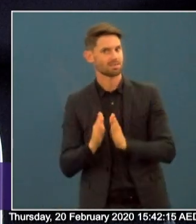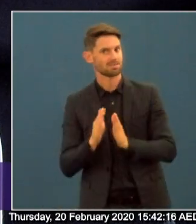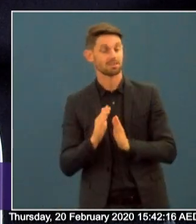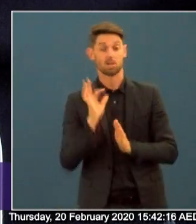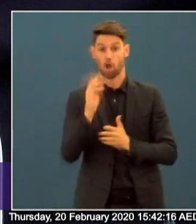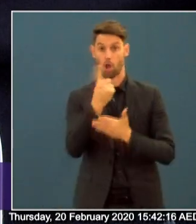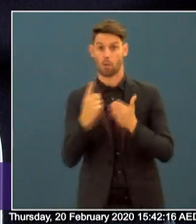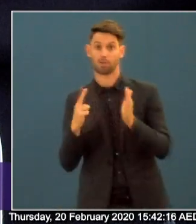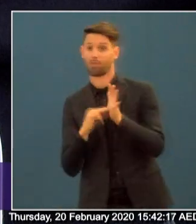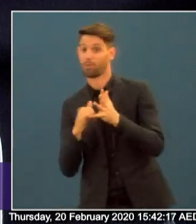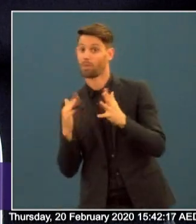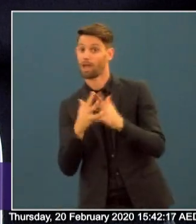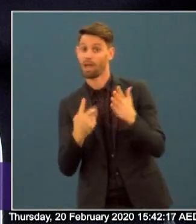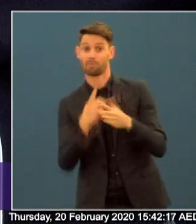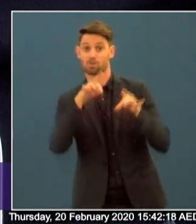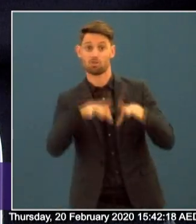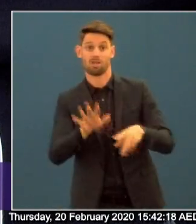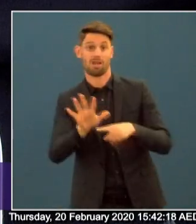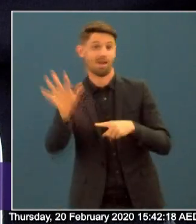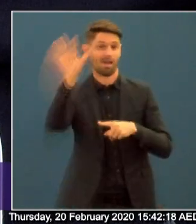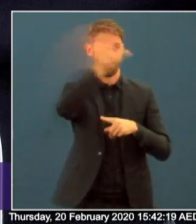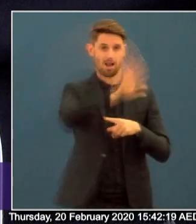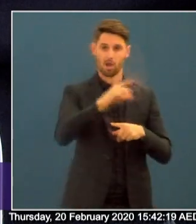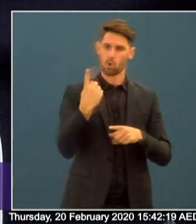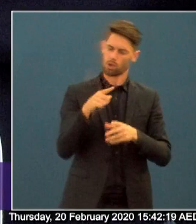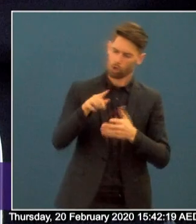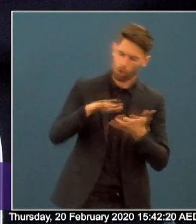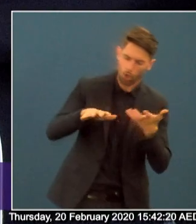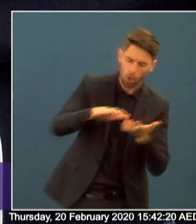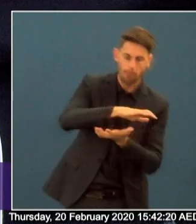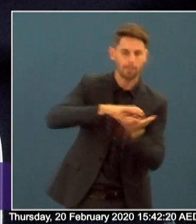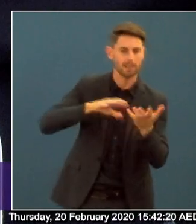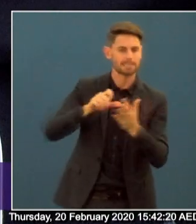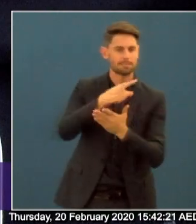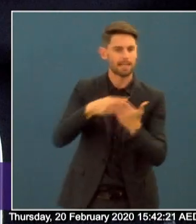It's not just restricted to New South Wales. And I think there needs to be some very careful and deep thinking